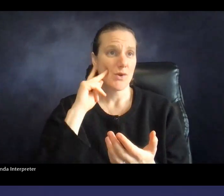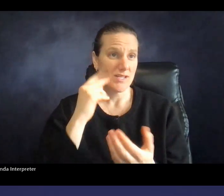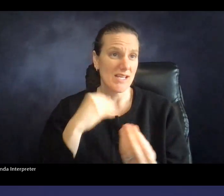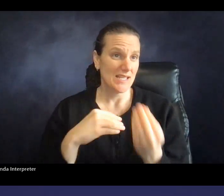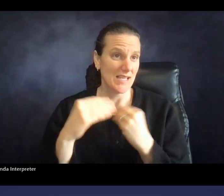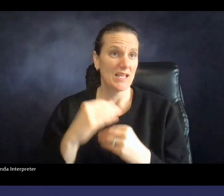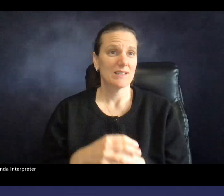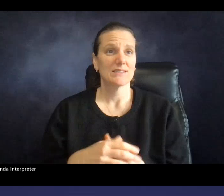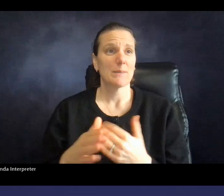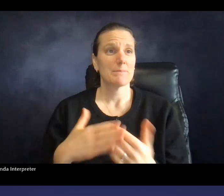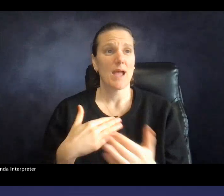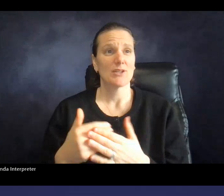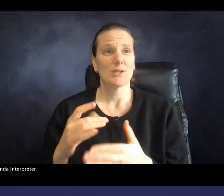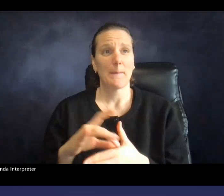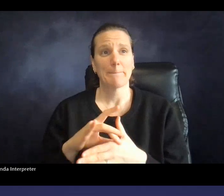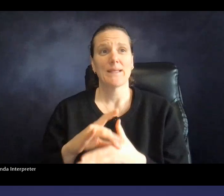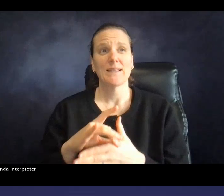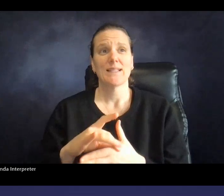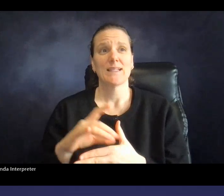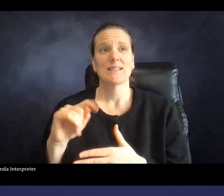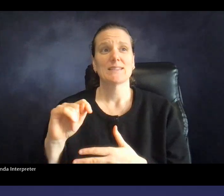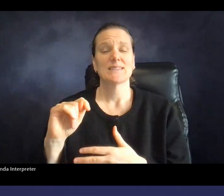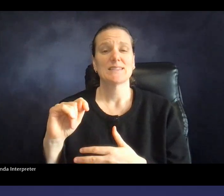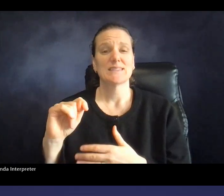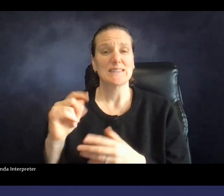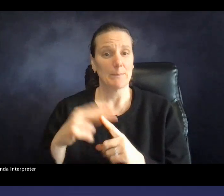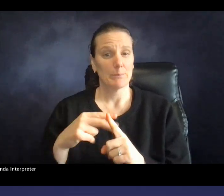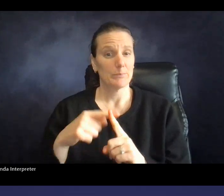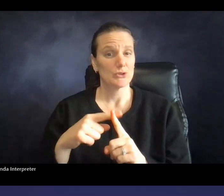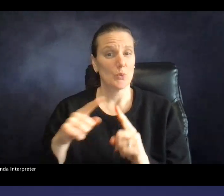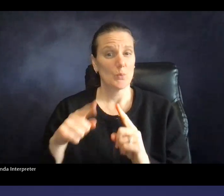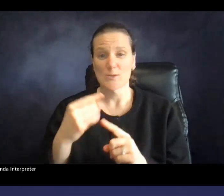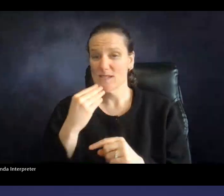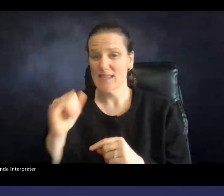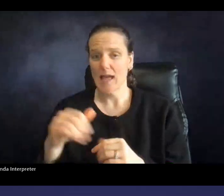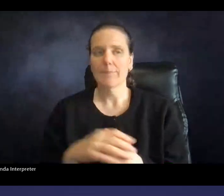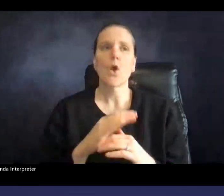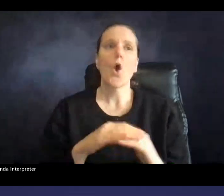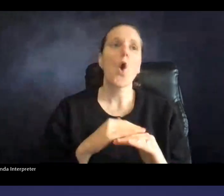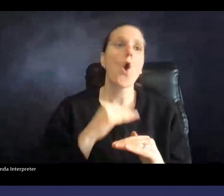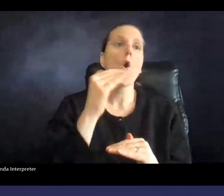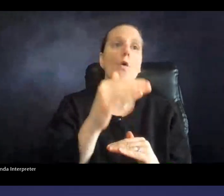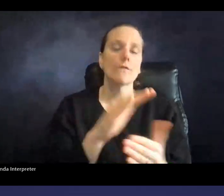Does it matter about the meat temperature when I eat it? So overcooking meat will definitely, you'll lose